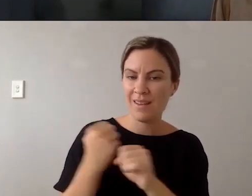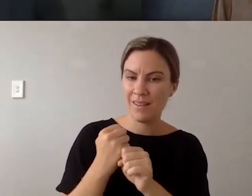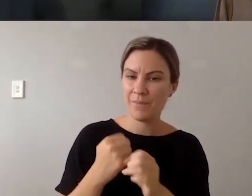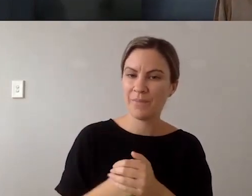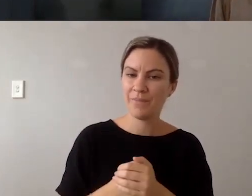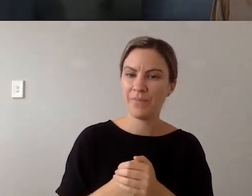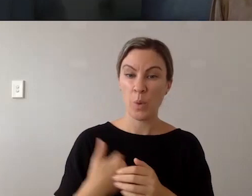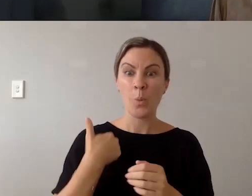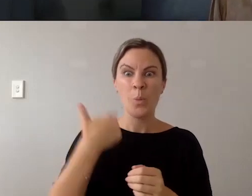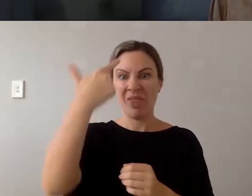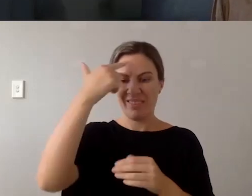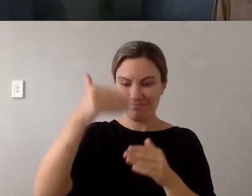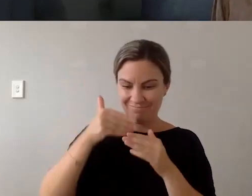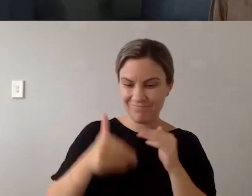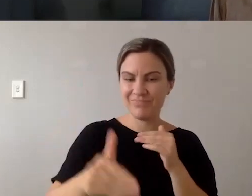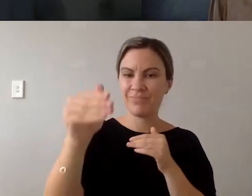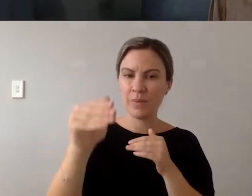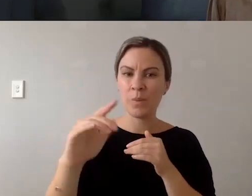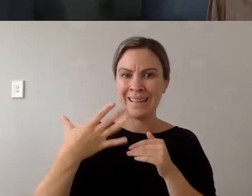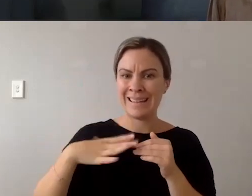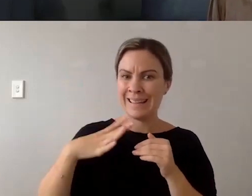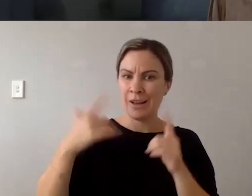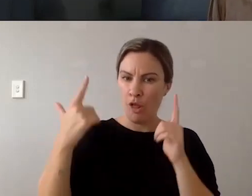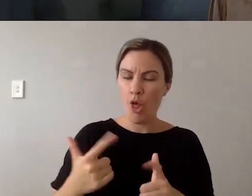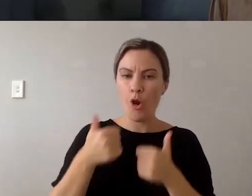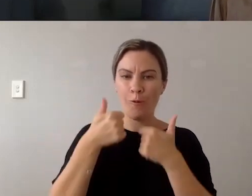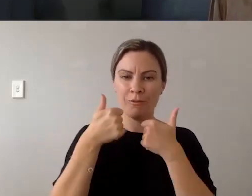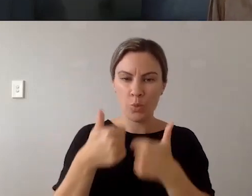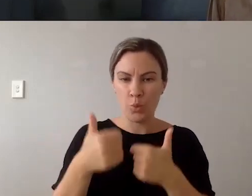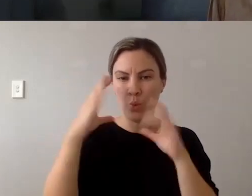in coming months is good coaching and good mentoring. So, please join